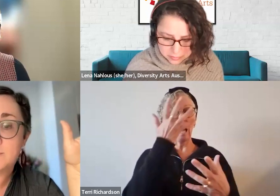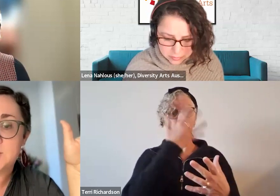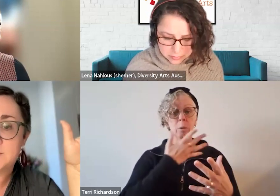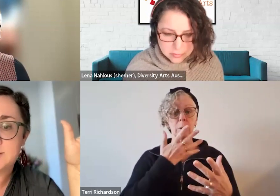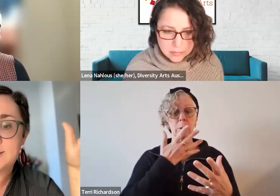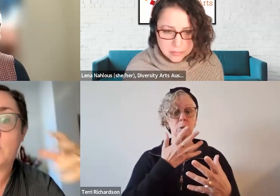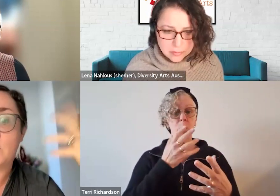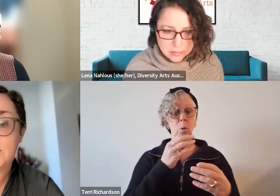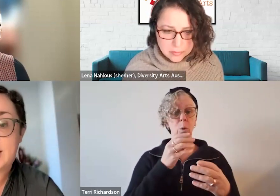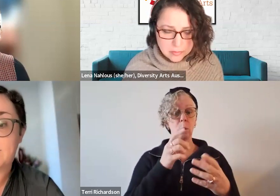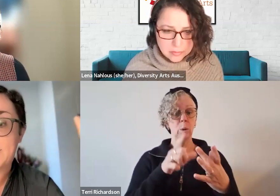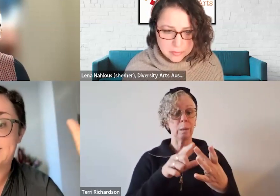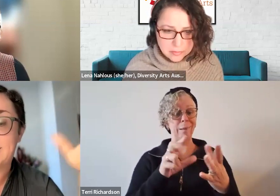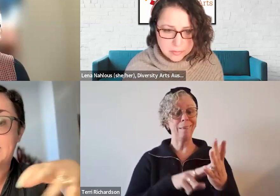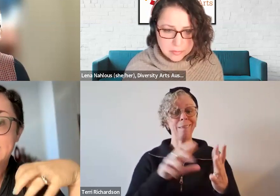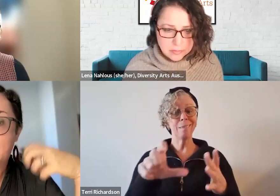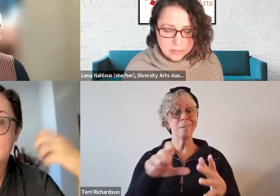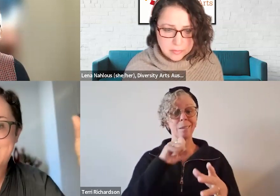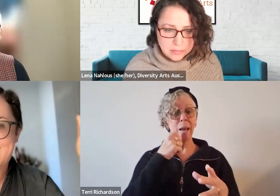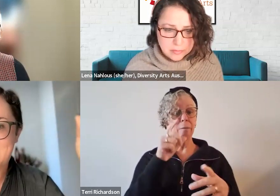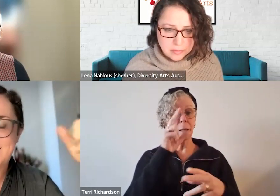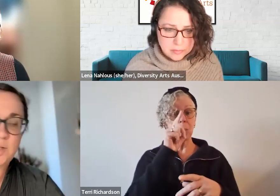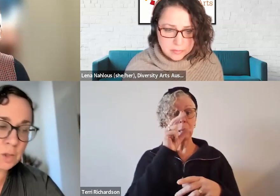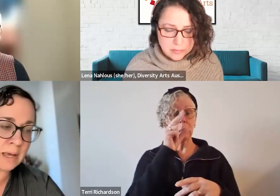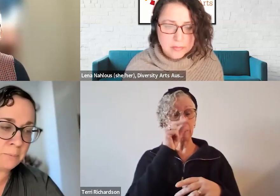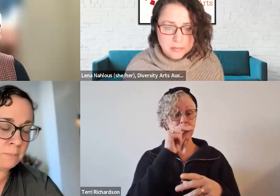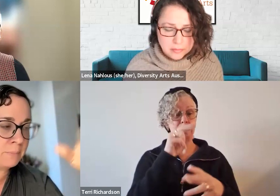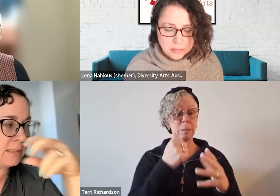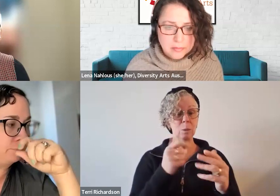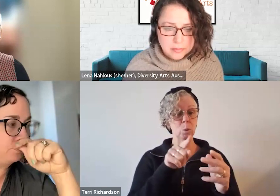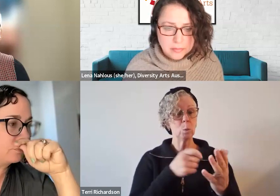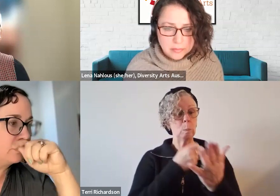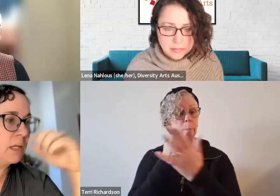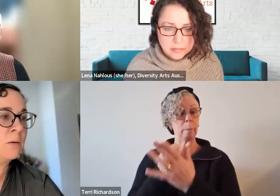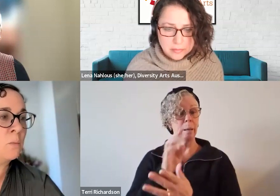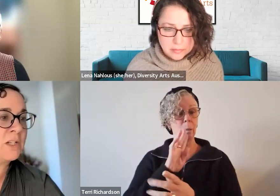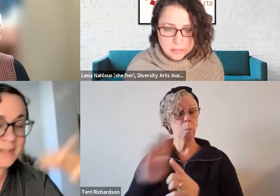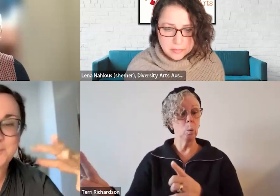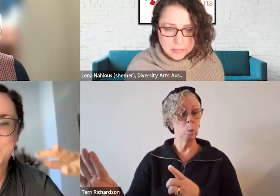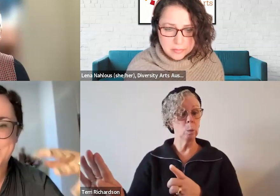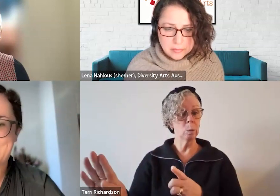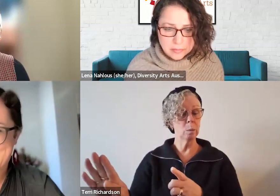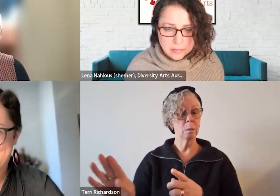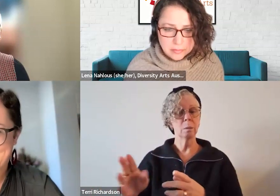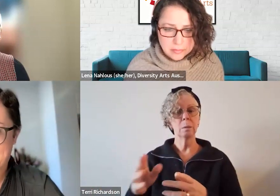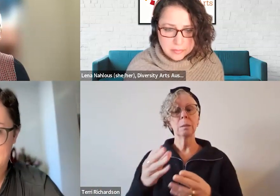also have capacity within their legislation to pay board members, which some choose to do and some don't.